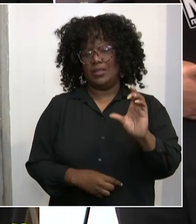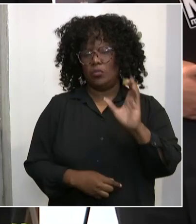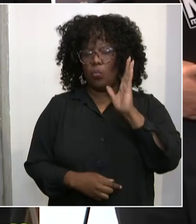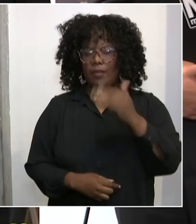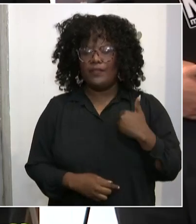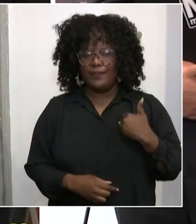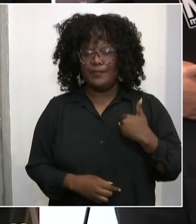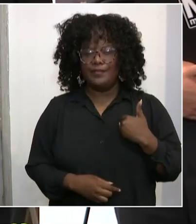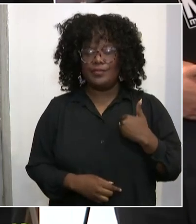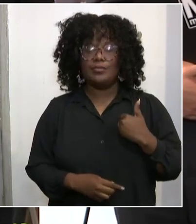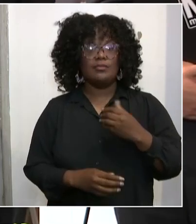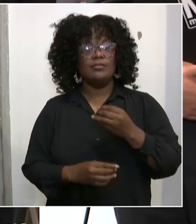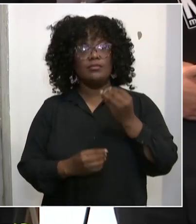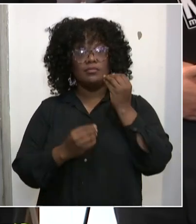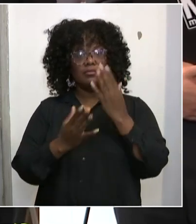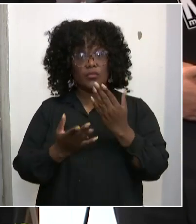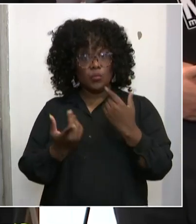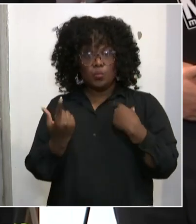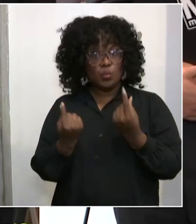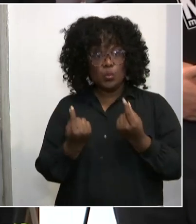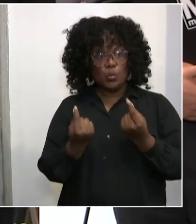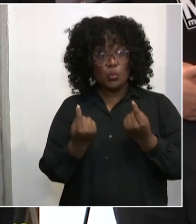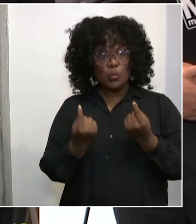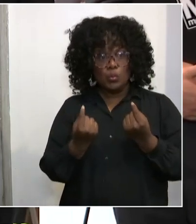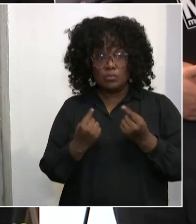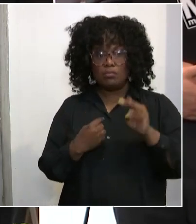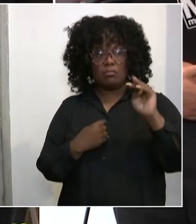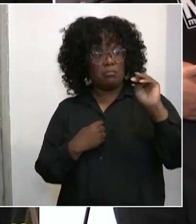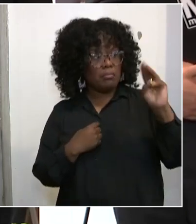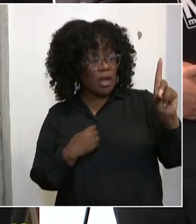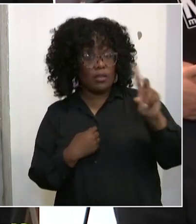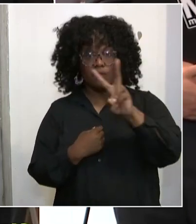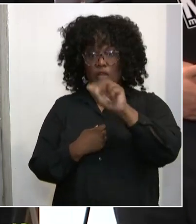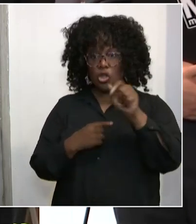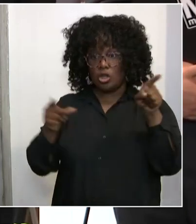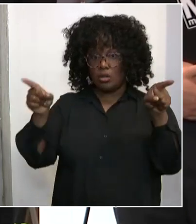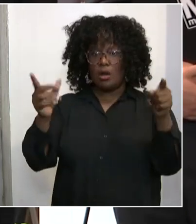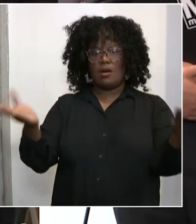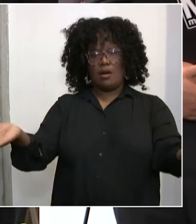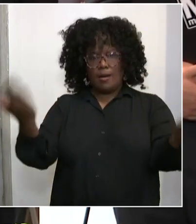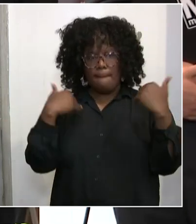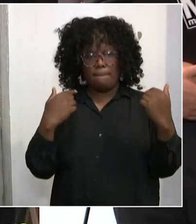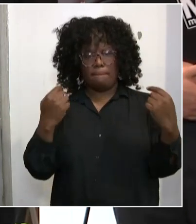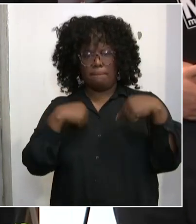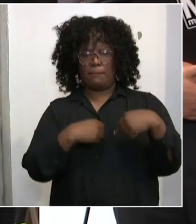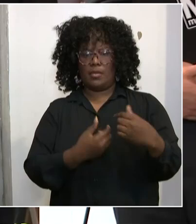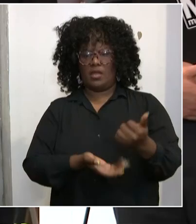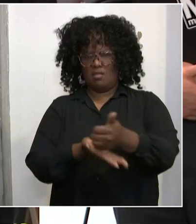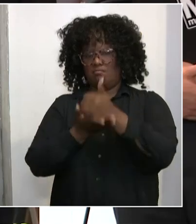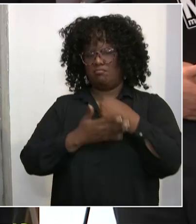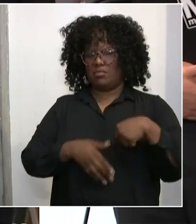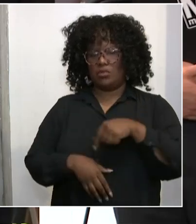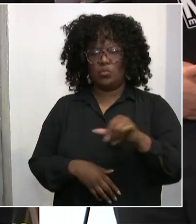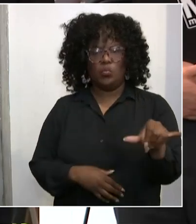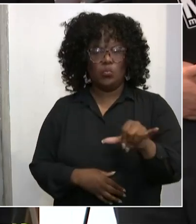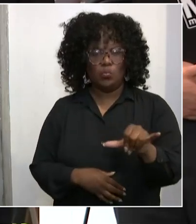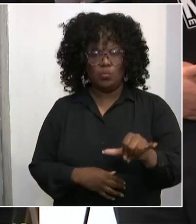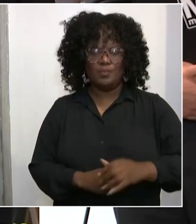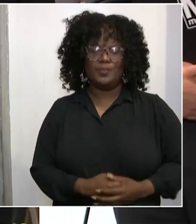These officers will assist with crowd management, traffic control, and maintain a strong public safety presence throughout the duration of the festivities